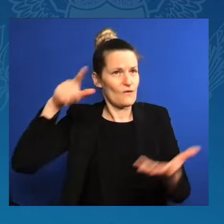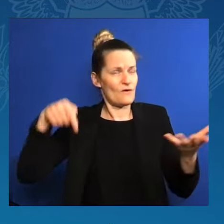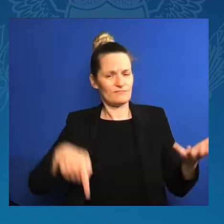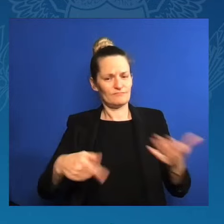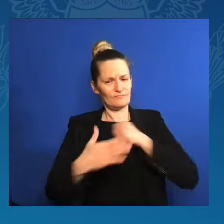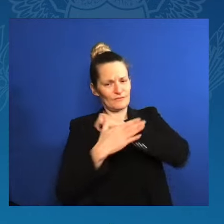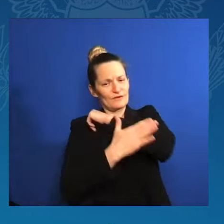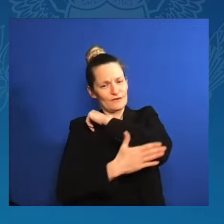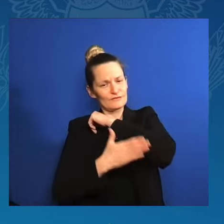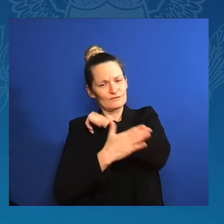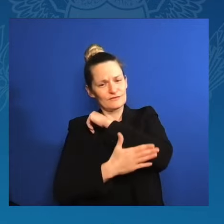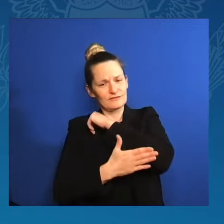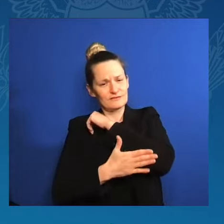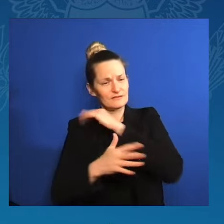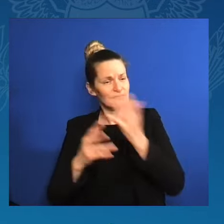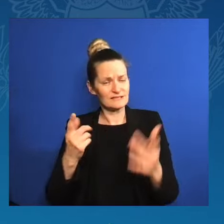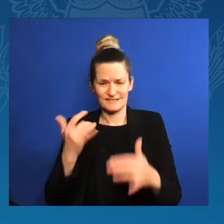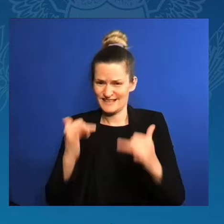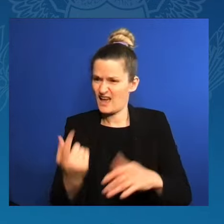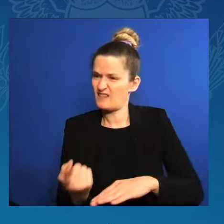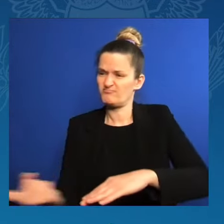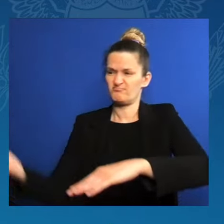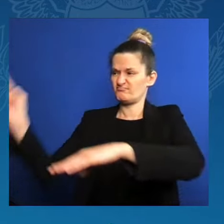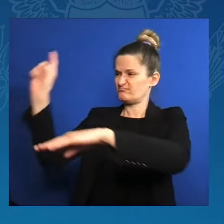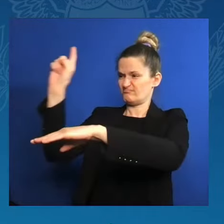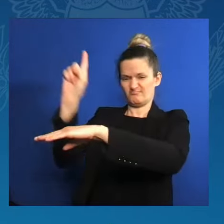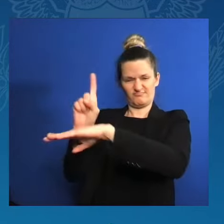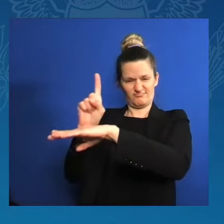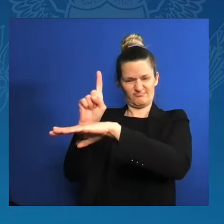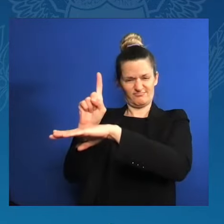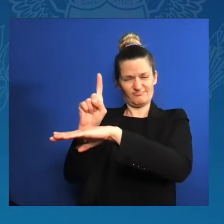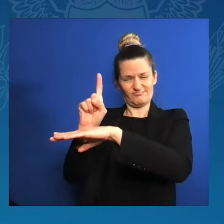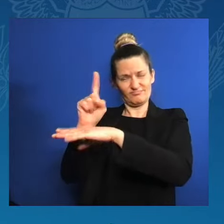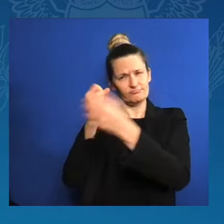for civil rights and human rights and women's rights.